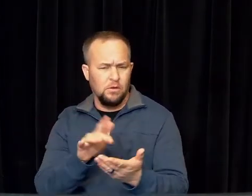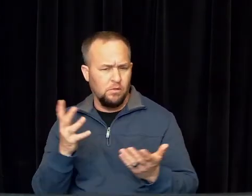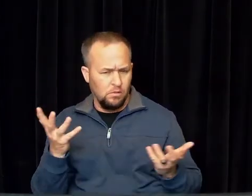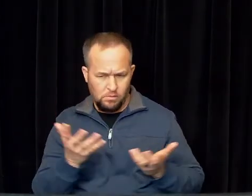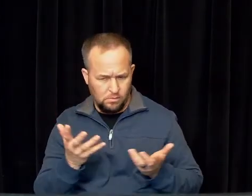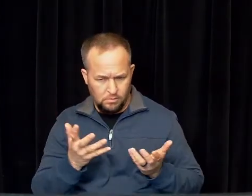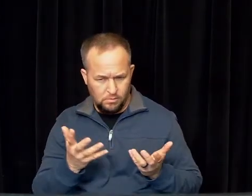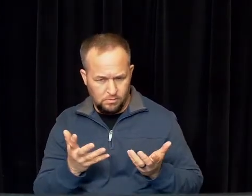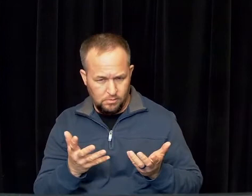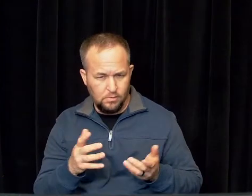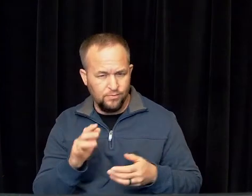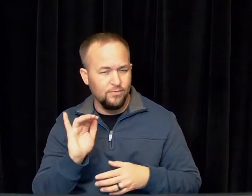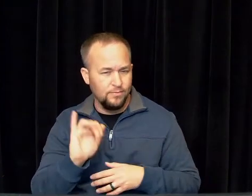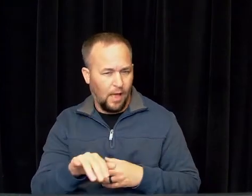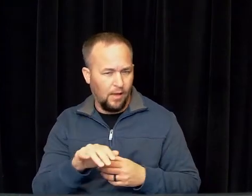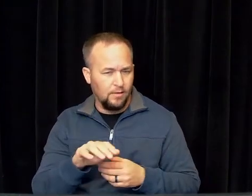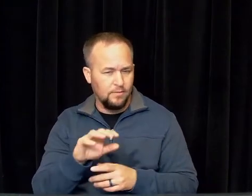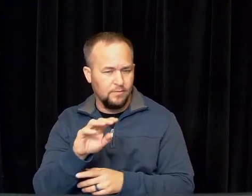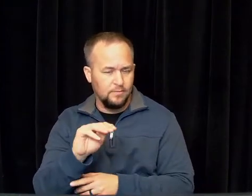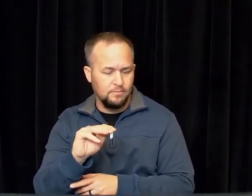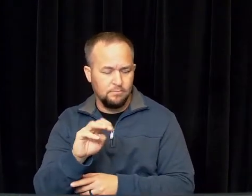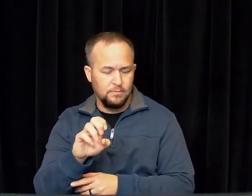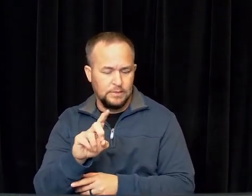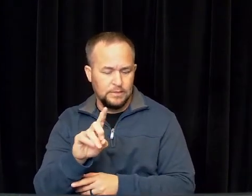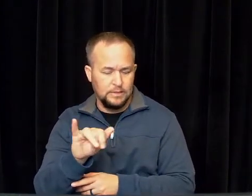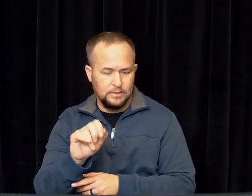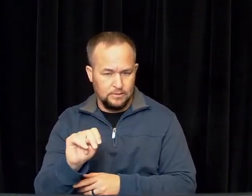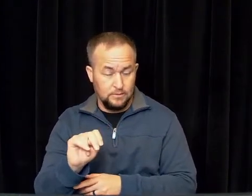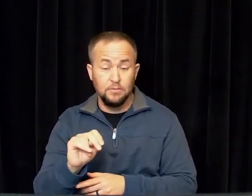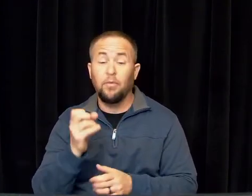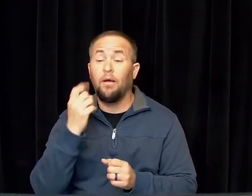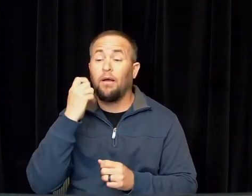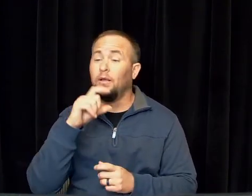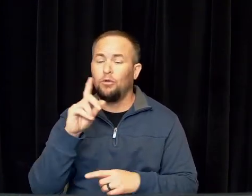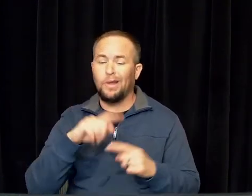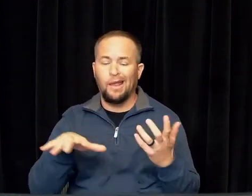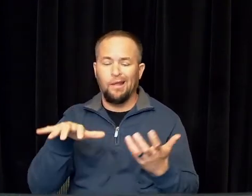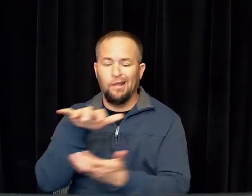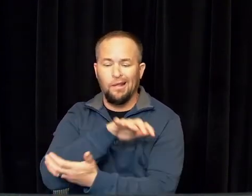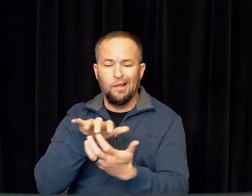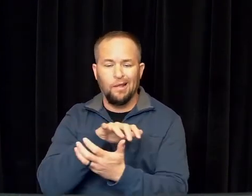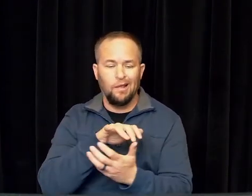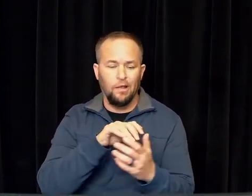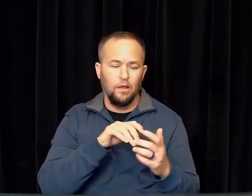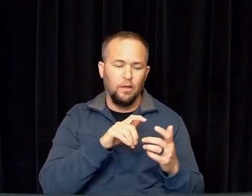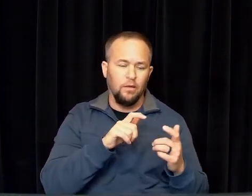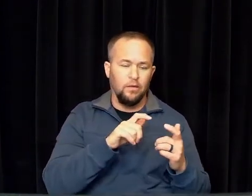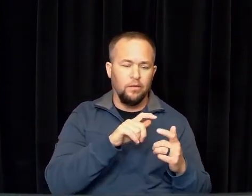But then, make sure always to have it in that order of least to greatest.